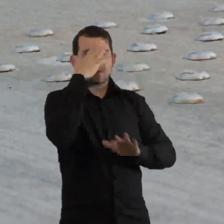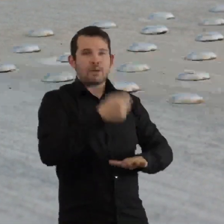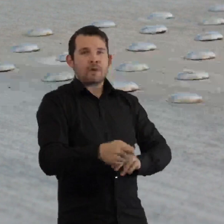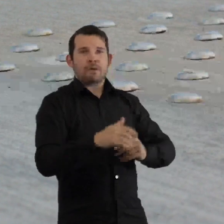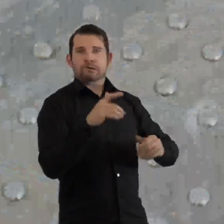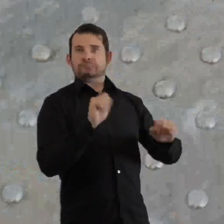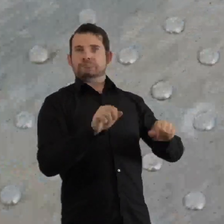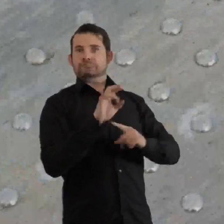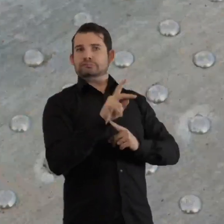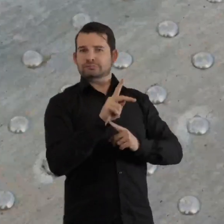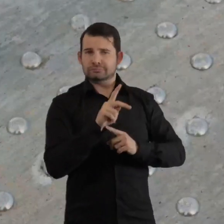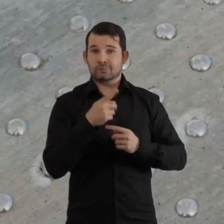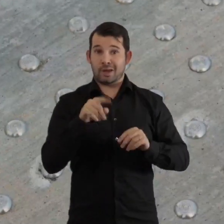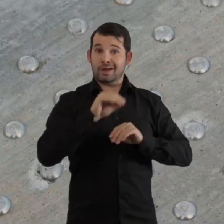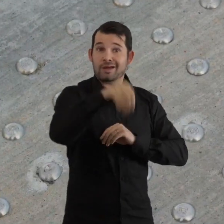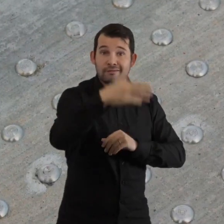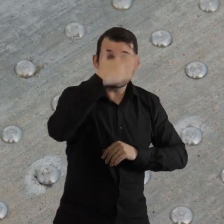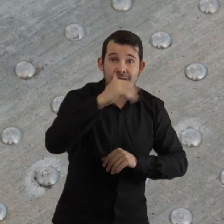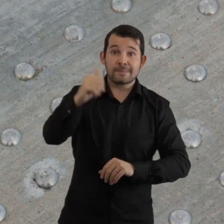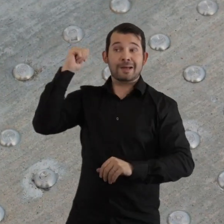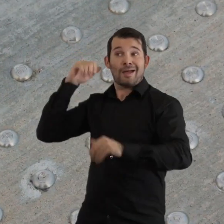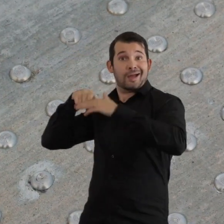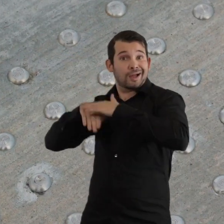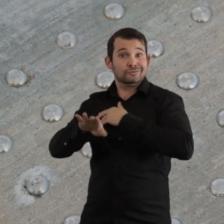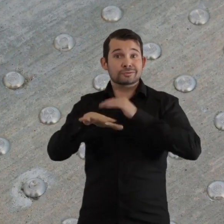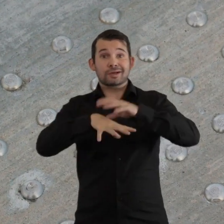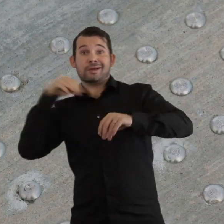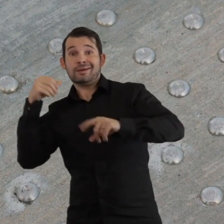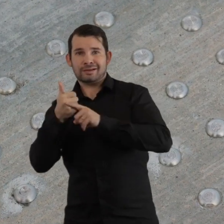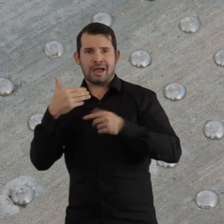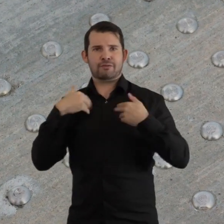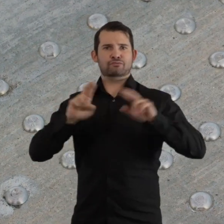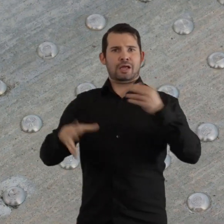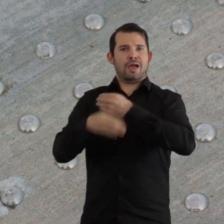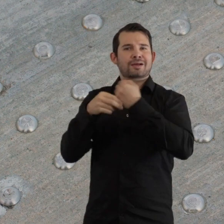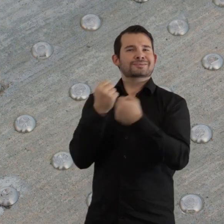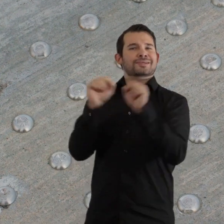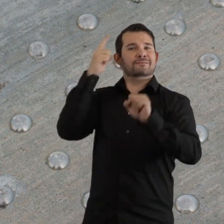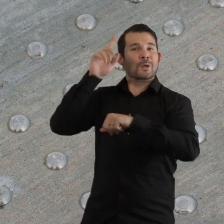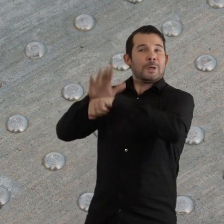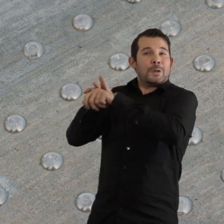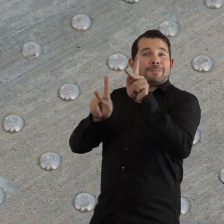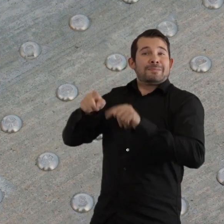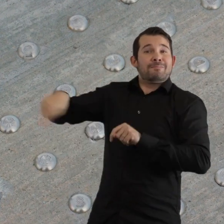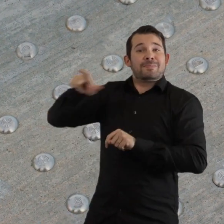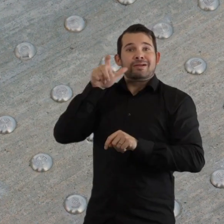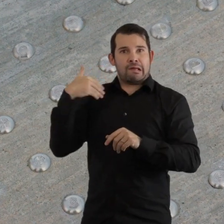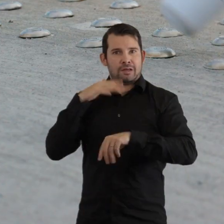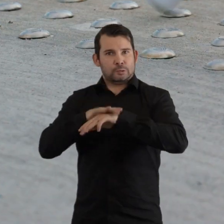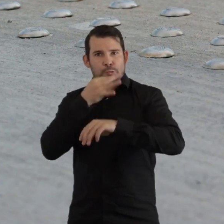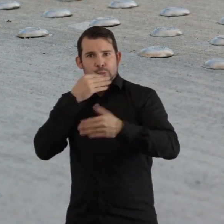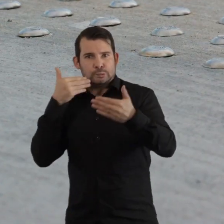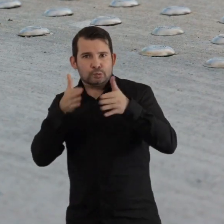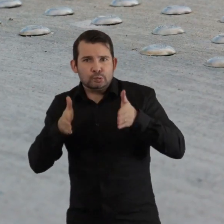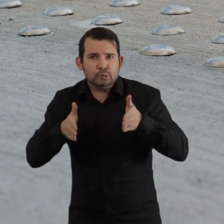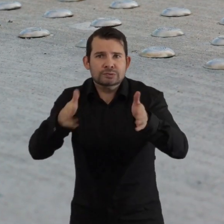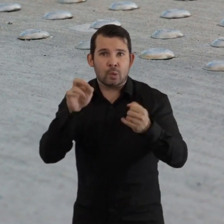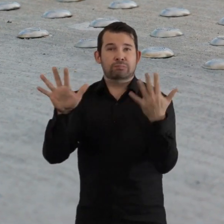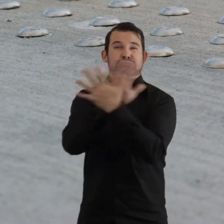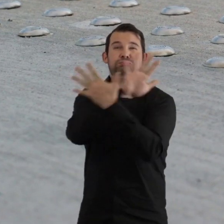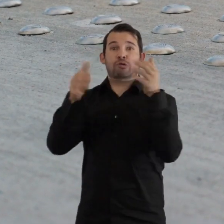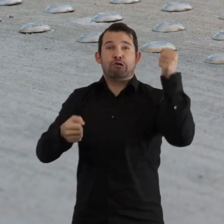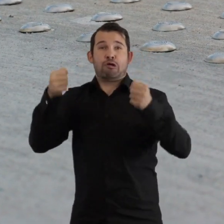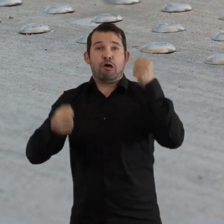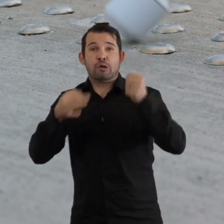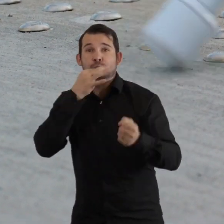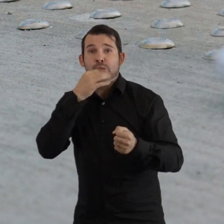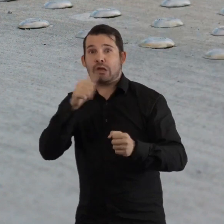When placed at the front and back exterior entrances, they are an added safety feature to warn people that they are approaching a street or an area where there might be vehicles or other traffic.